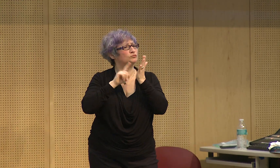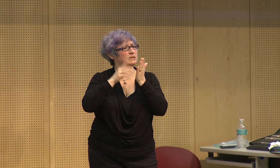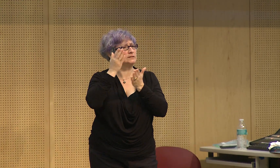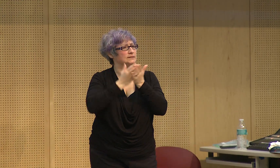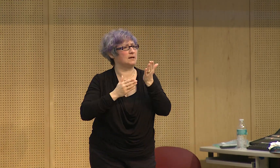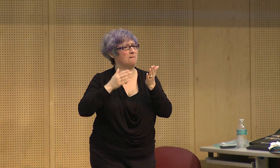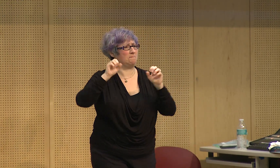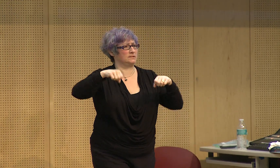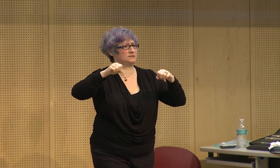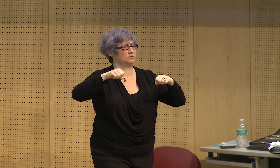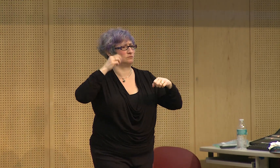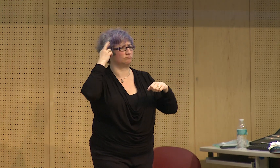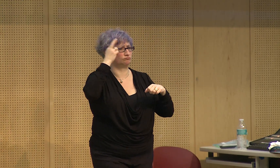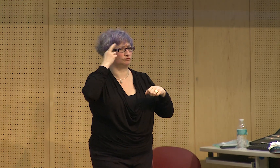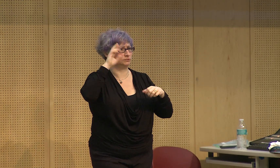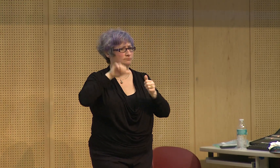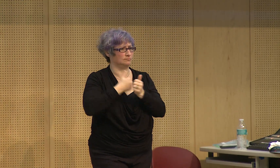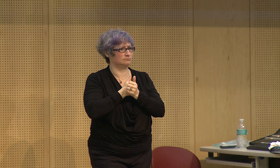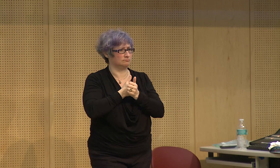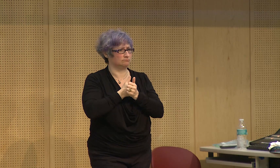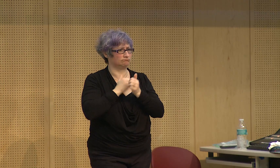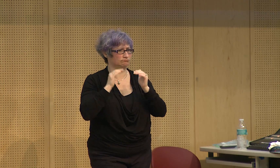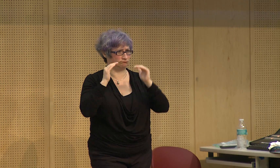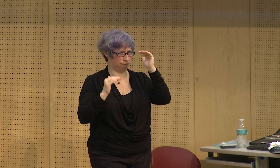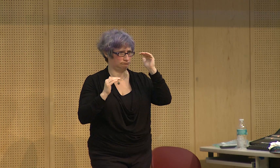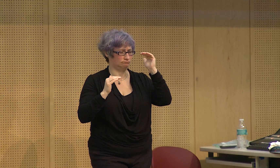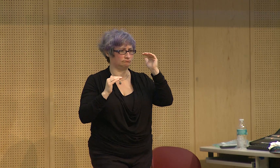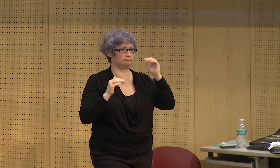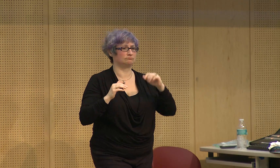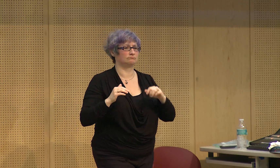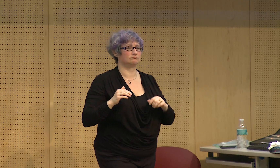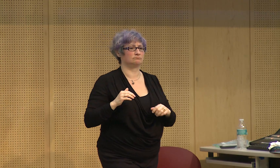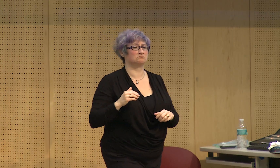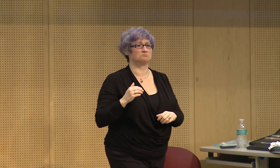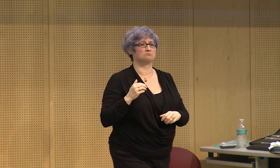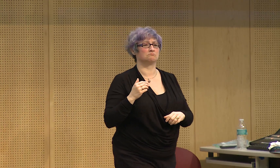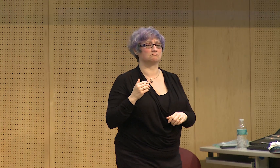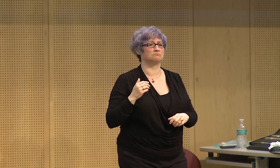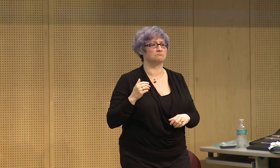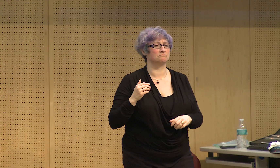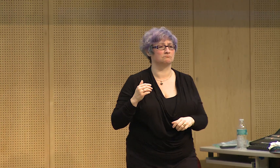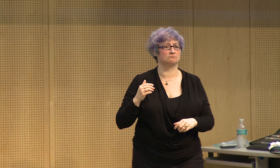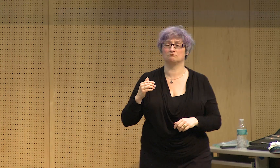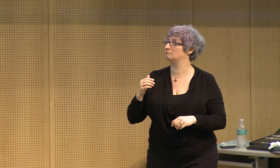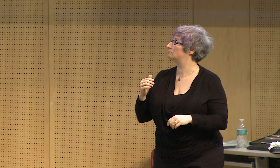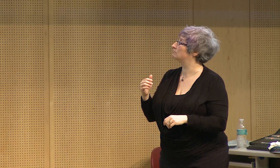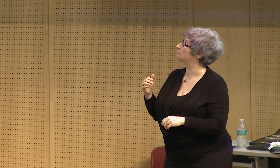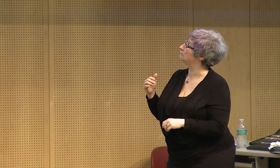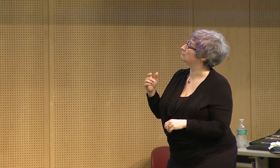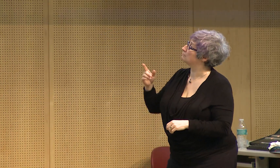When we designed our project, we had investigated some of the possible theoretical reasons